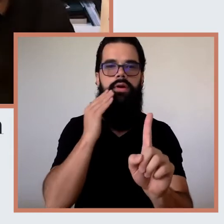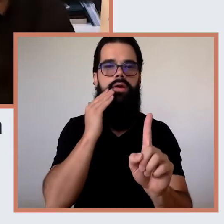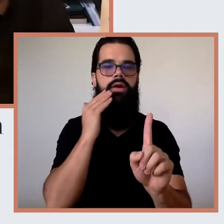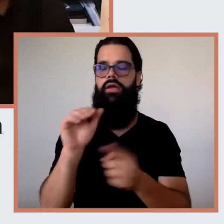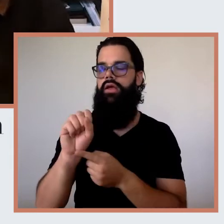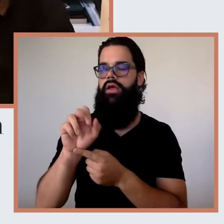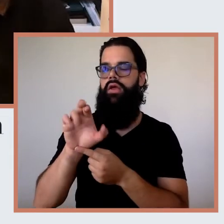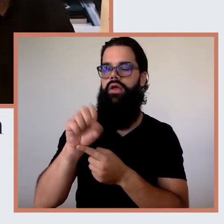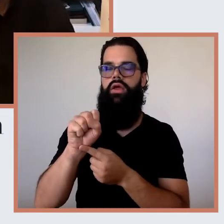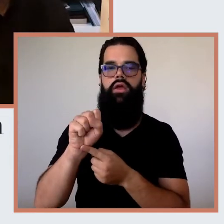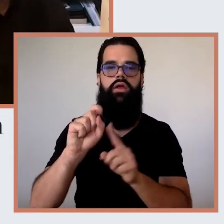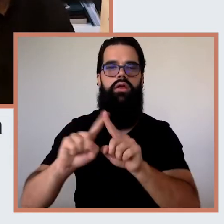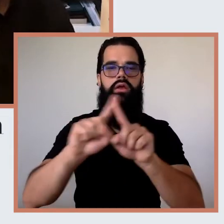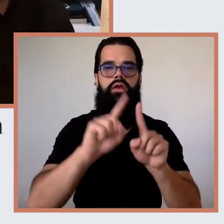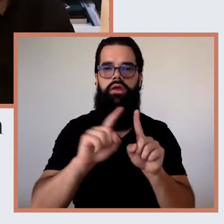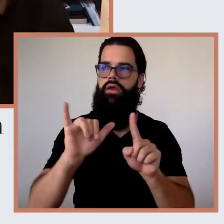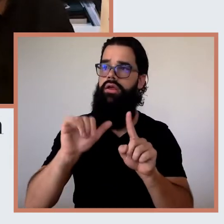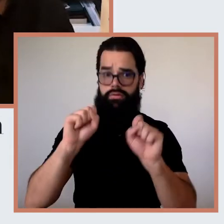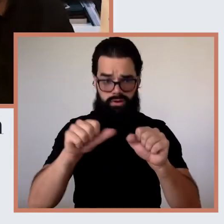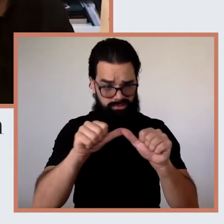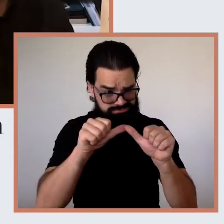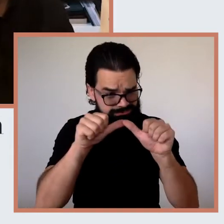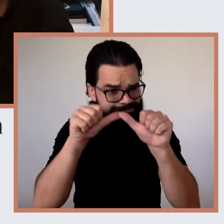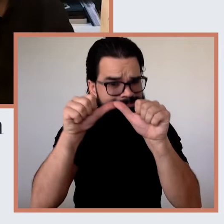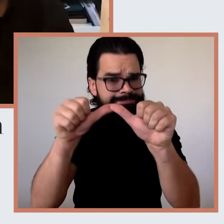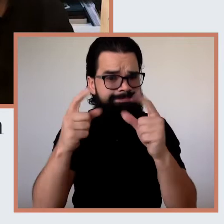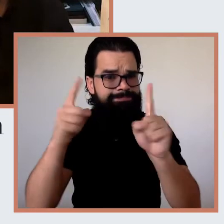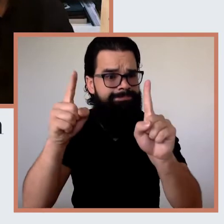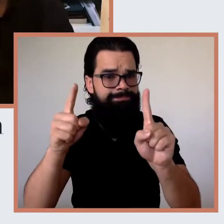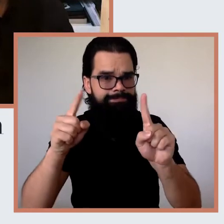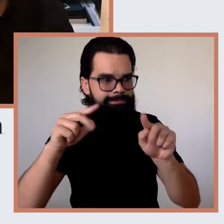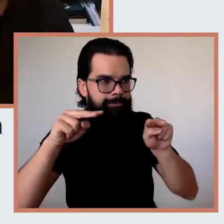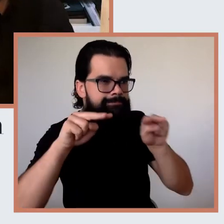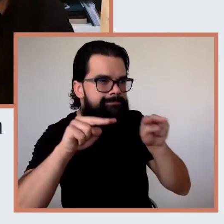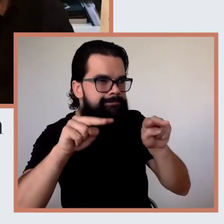so that it actually becomes an actual series that can last for years?"